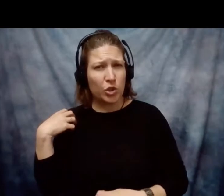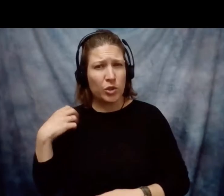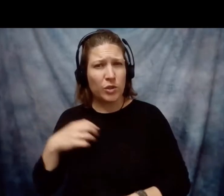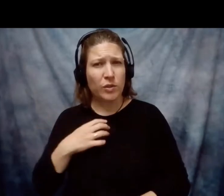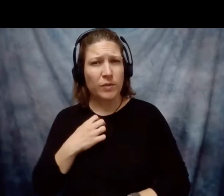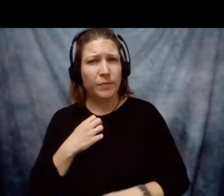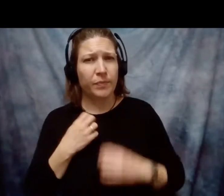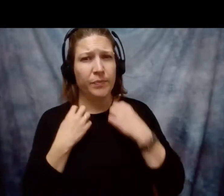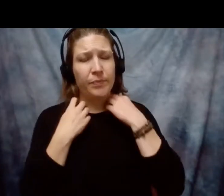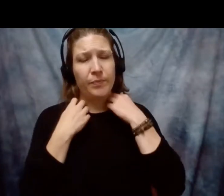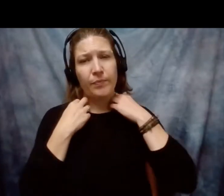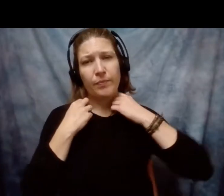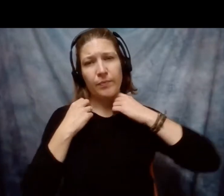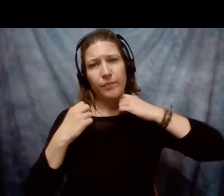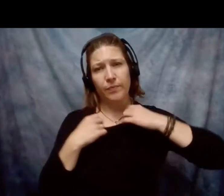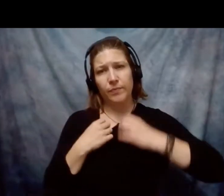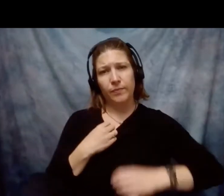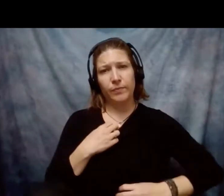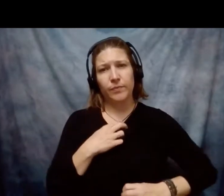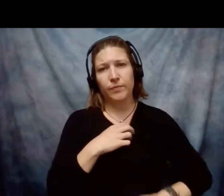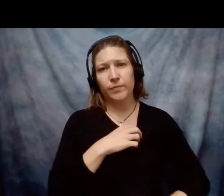oh from west escalante yeah